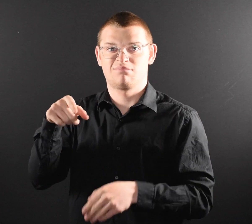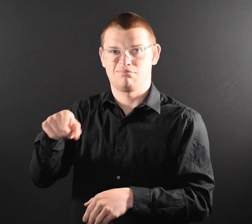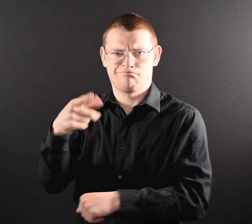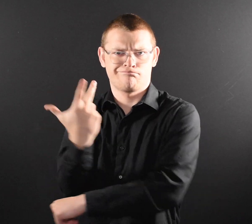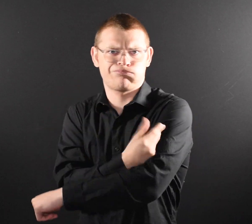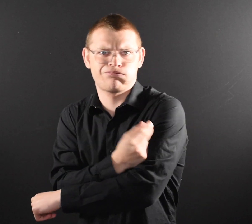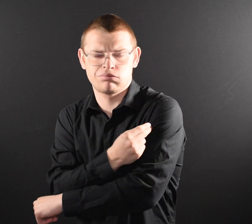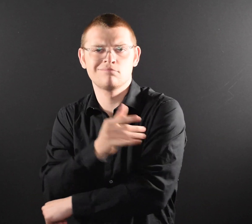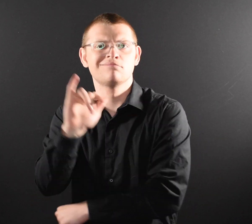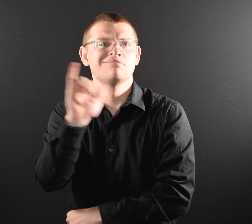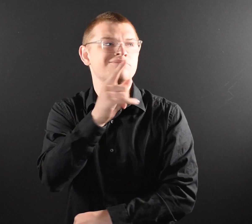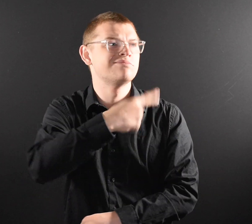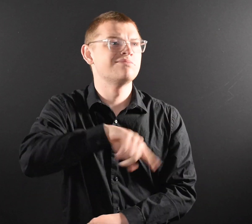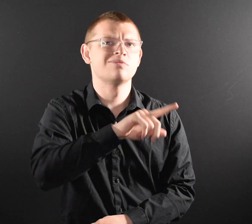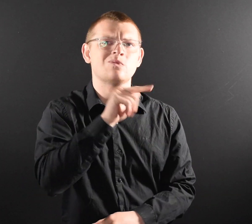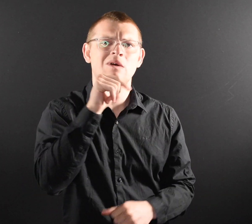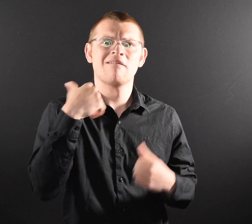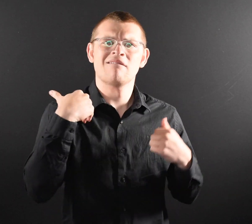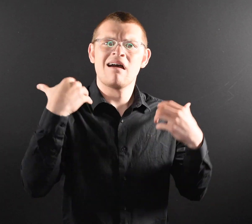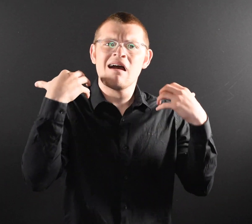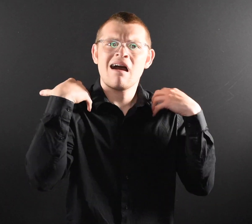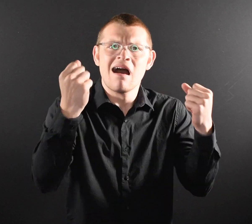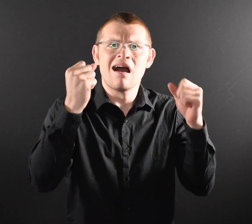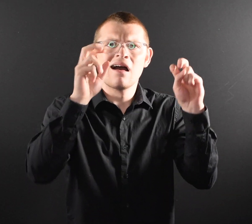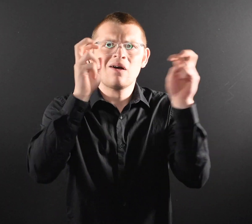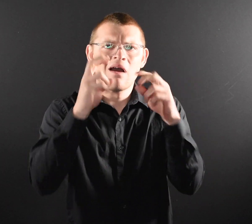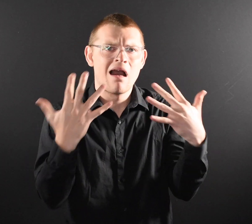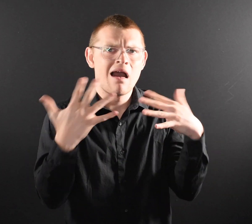And we are getting people with underlying health conditions